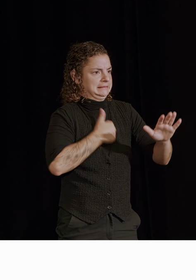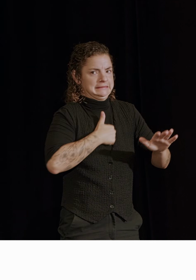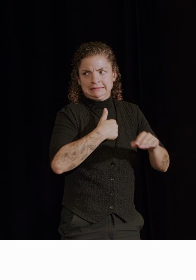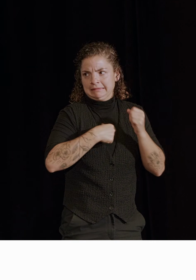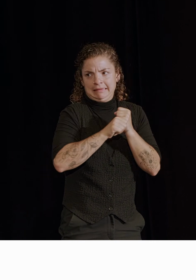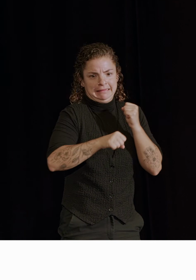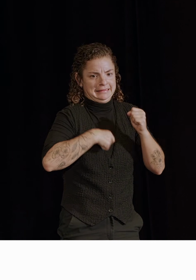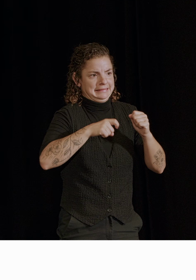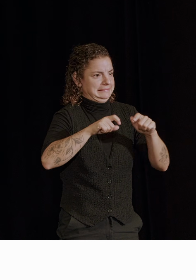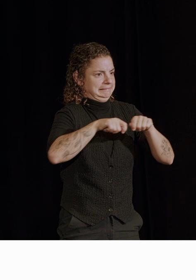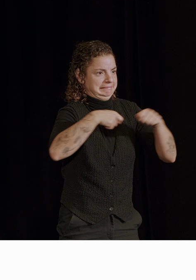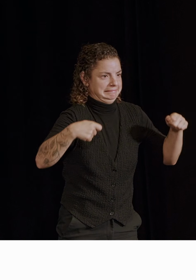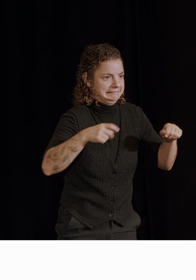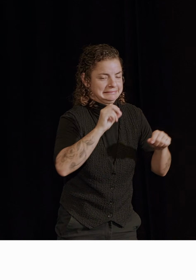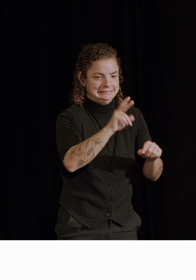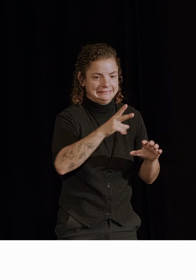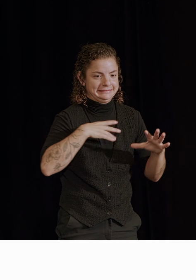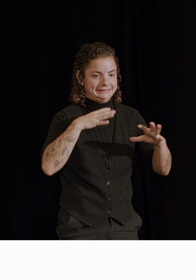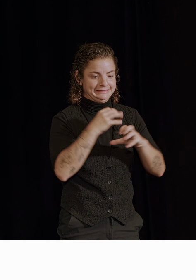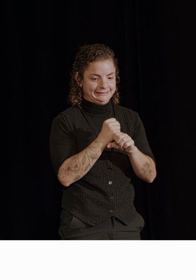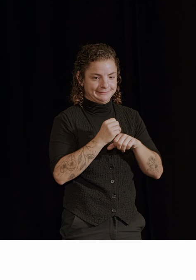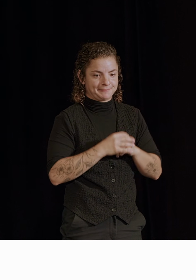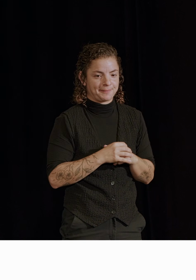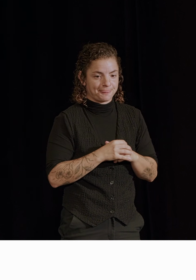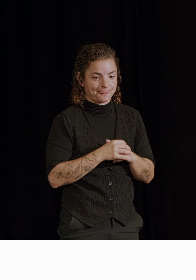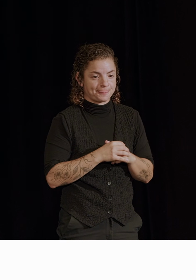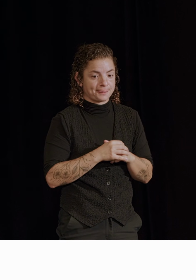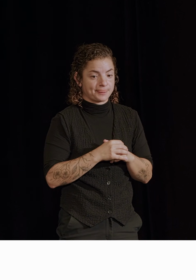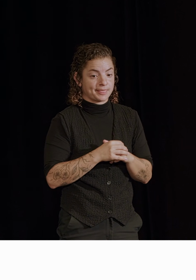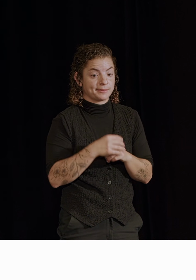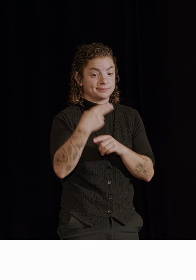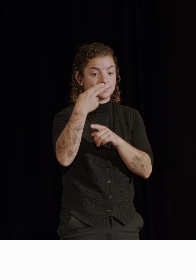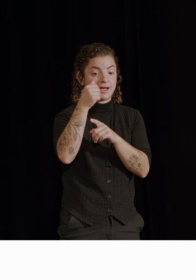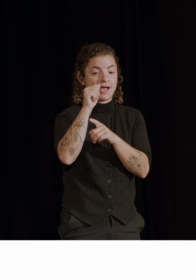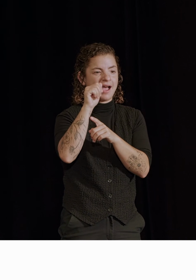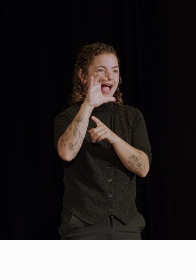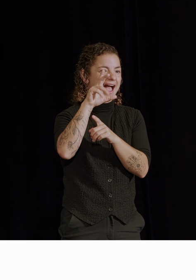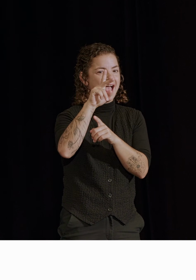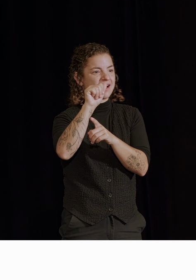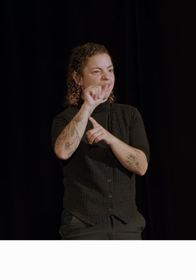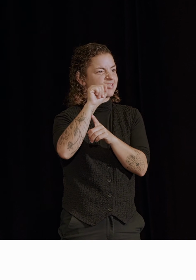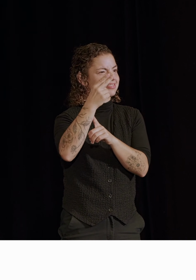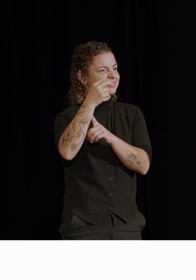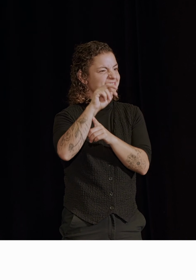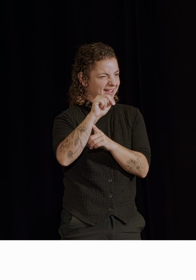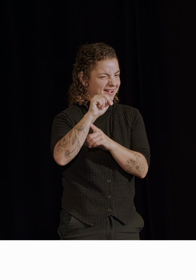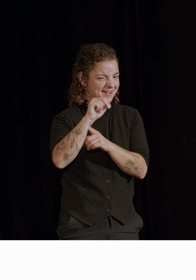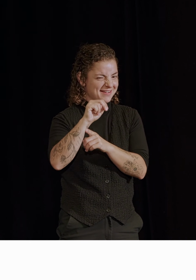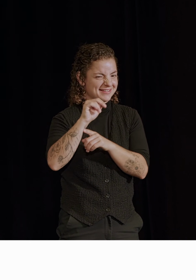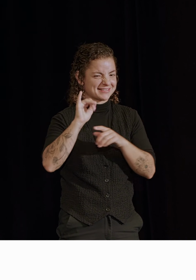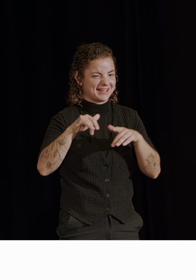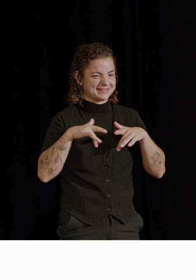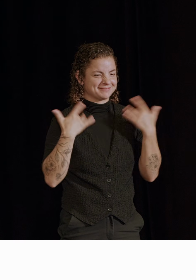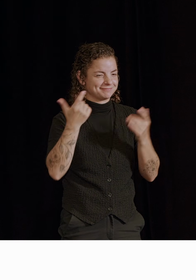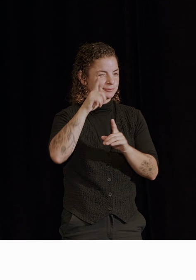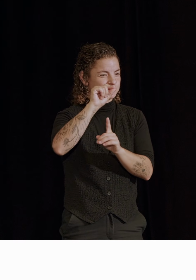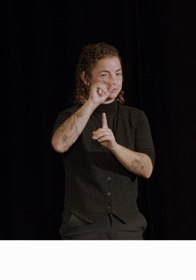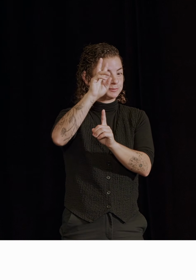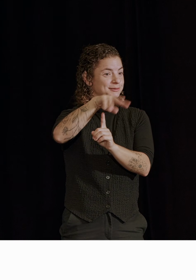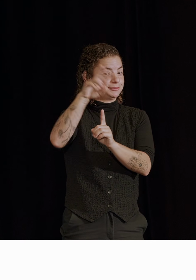We did a hackathon project back in 2022. This was before the AI hype train came on, before everyone was using GPT.